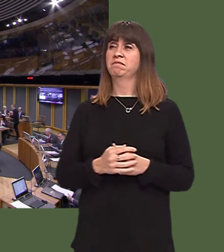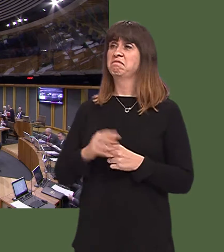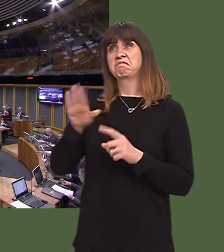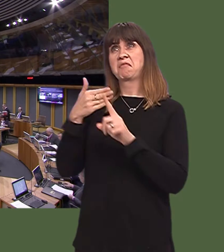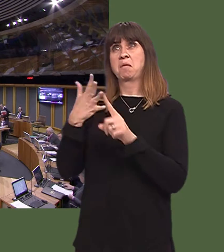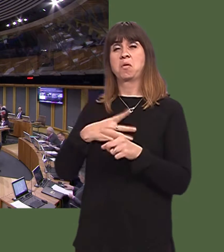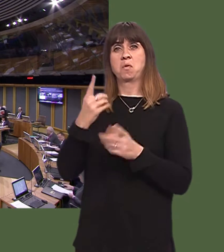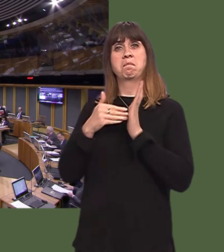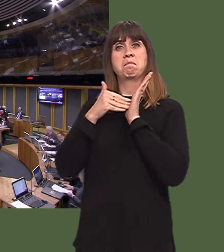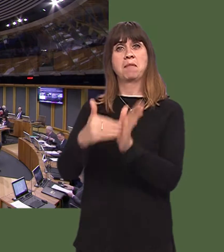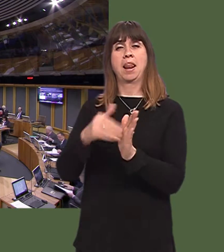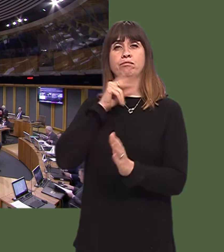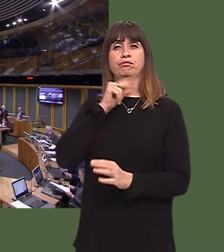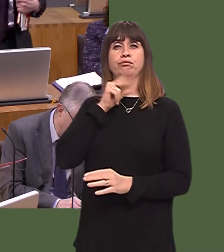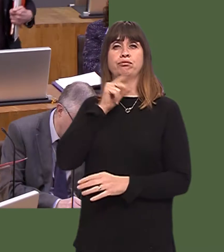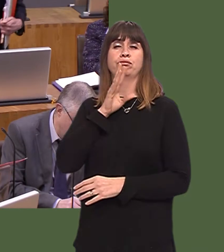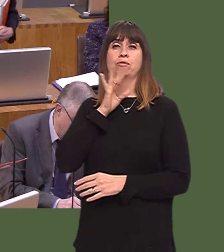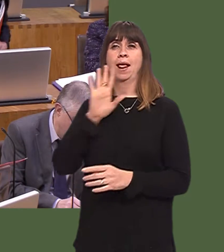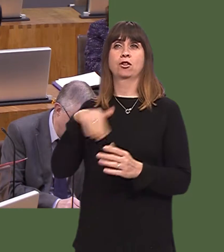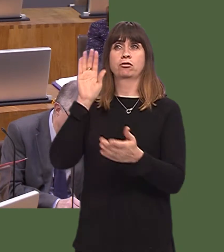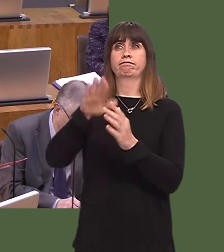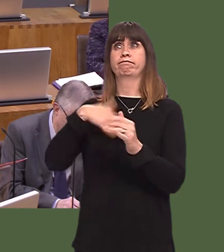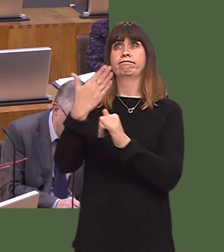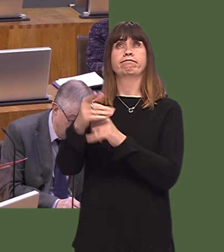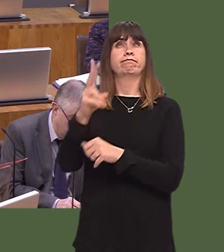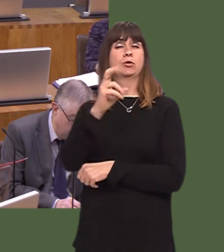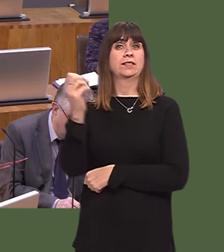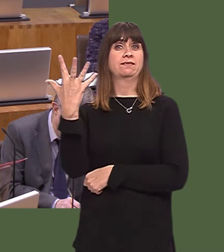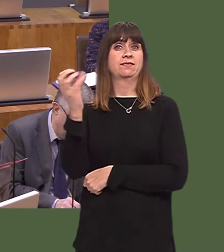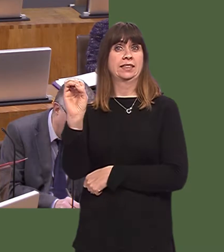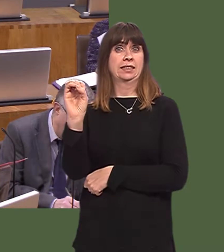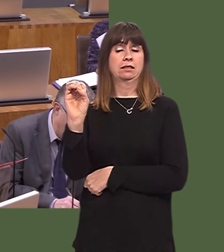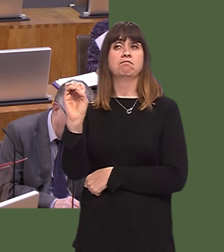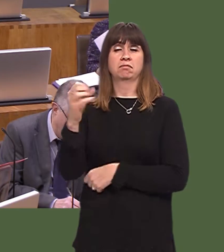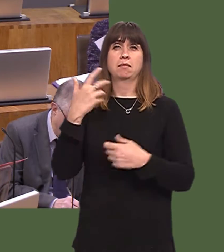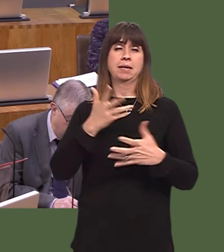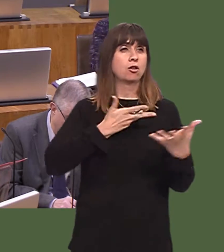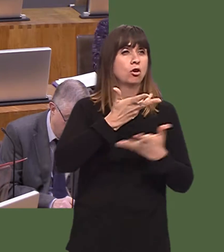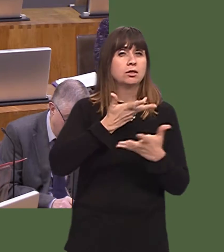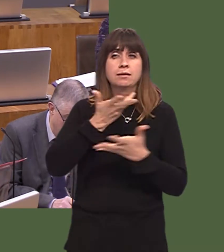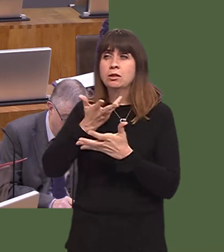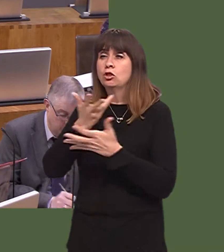Welsh speakers who use the language by 2050, and we have consulted on a draft strategy